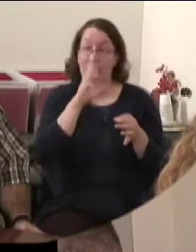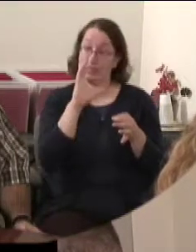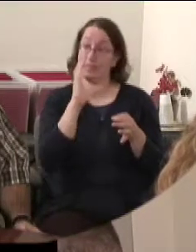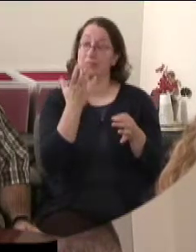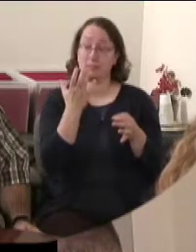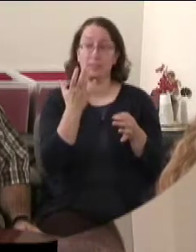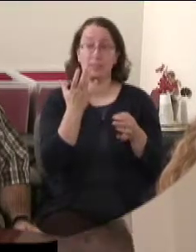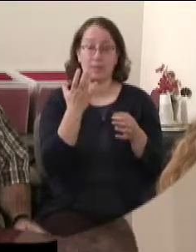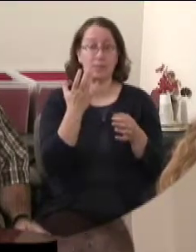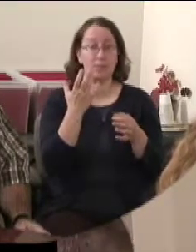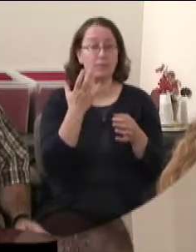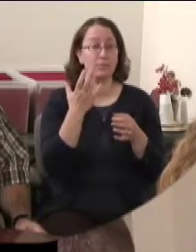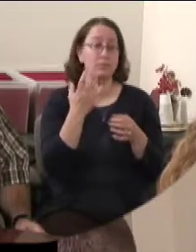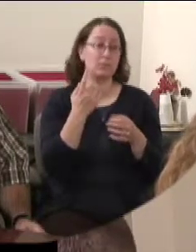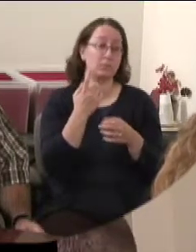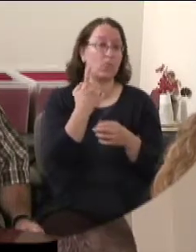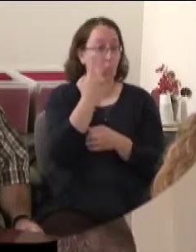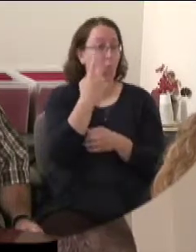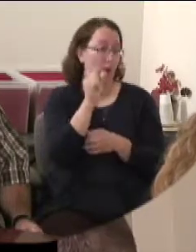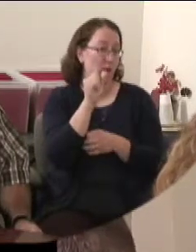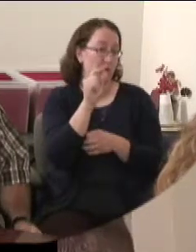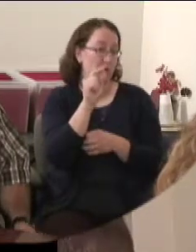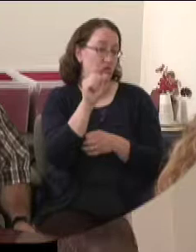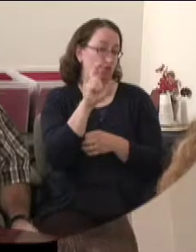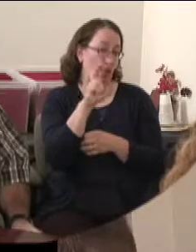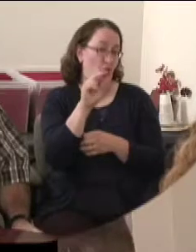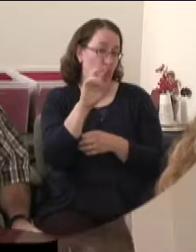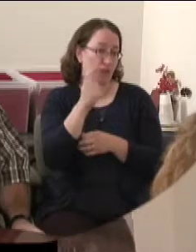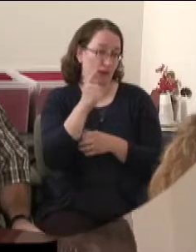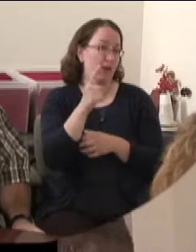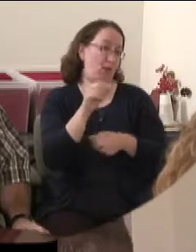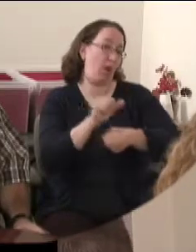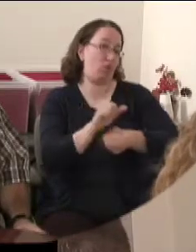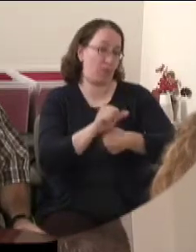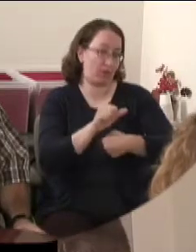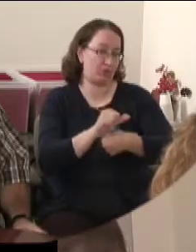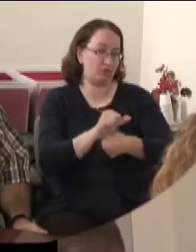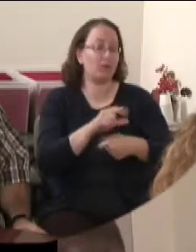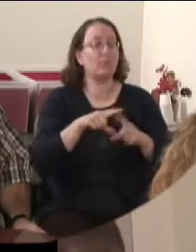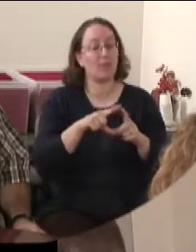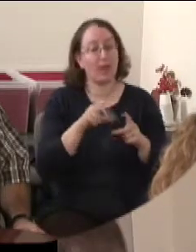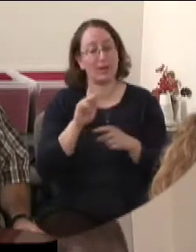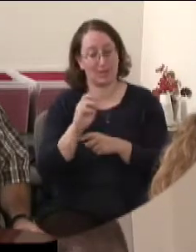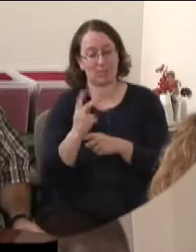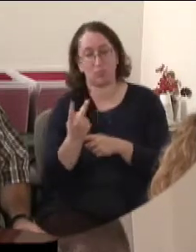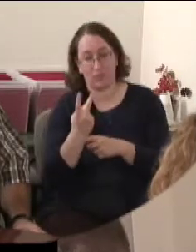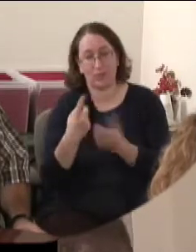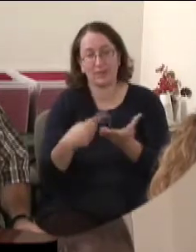it is a one-star rating occupation, but I went over her with this that what this means